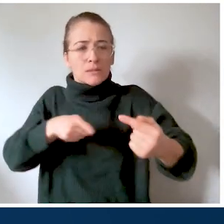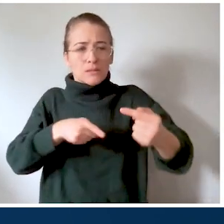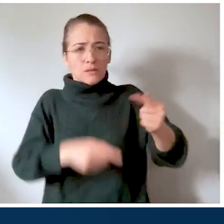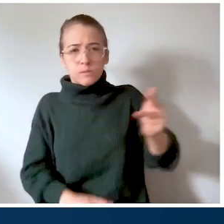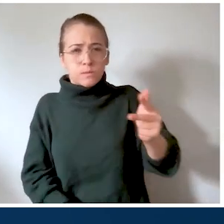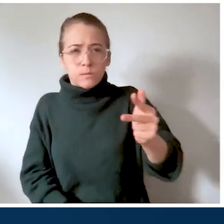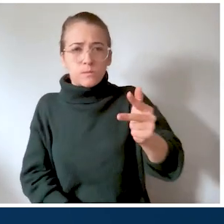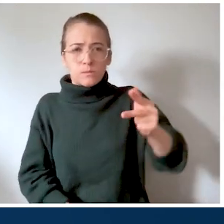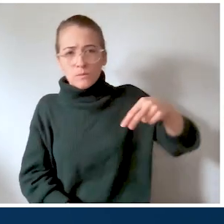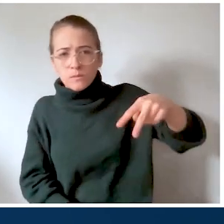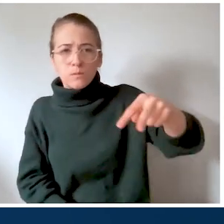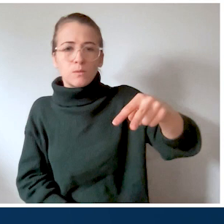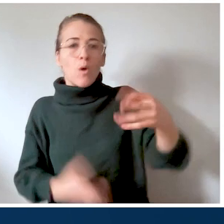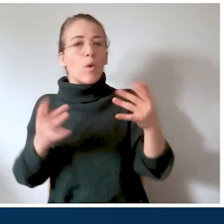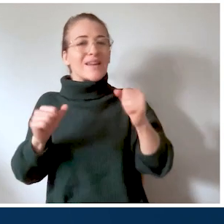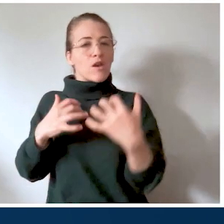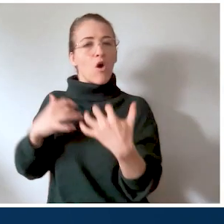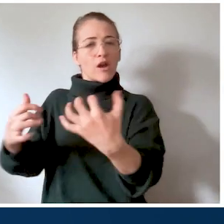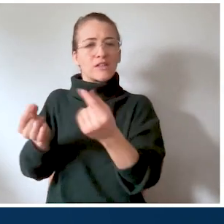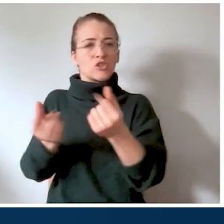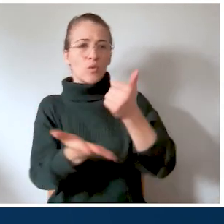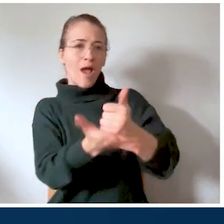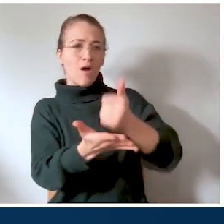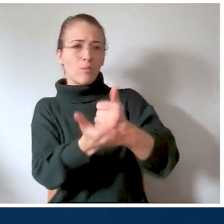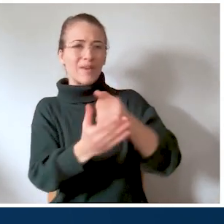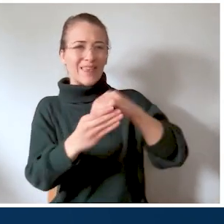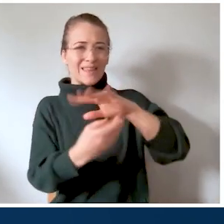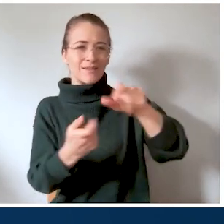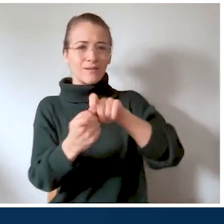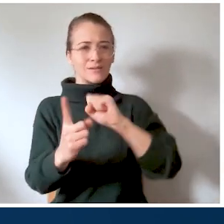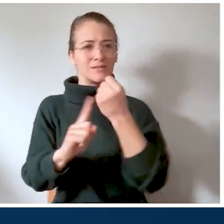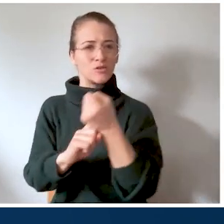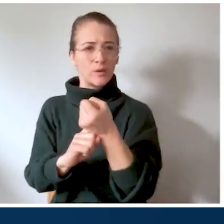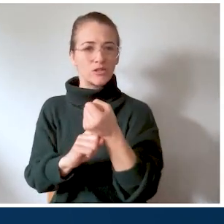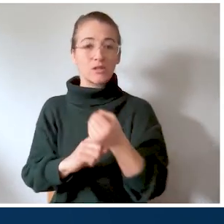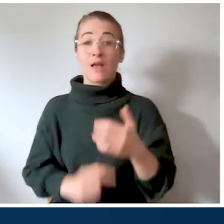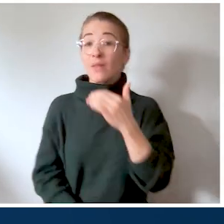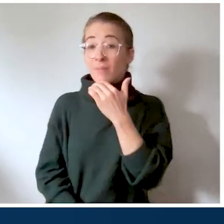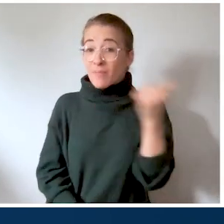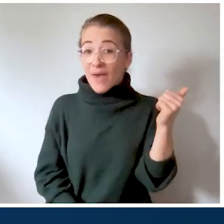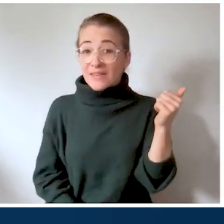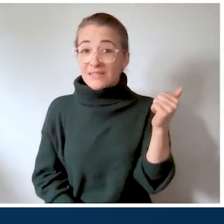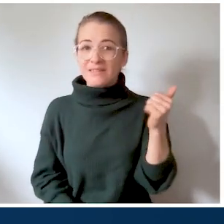What can our audience do to be helpful in these situations? This is the best part. This is where we're talking about the action